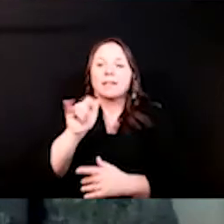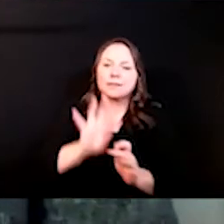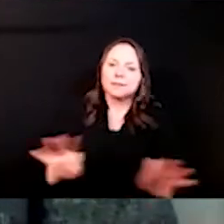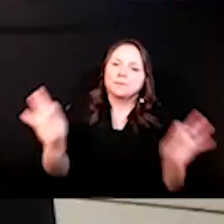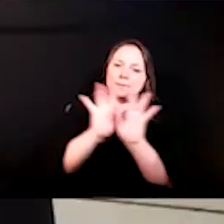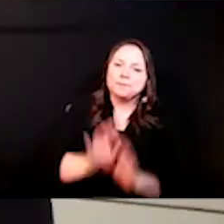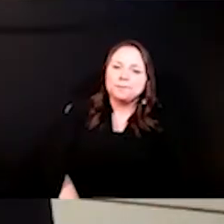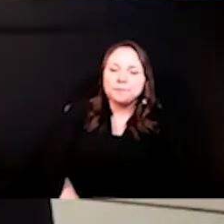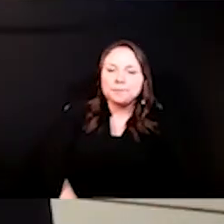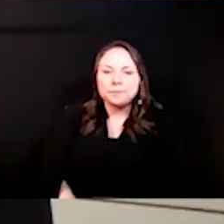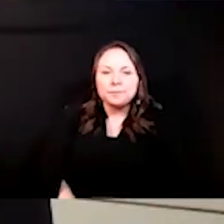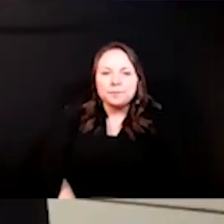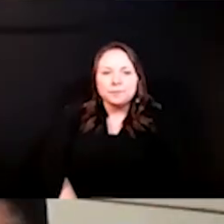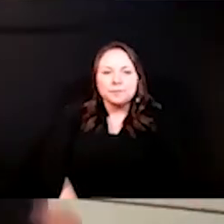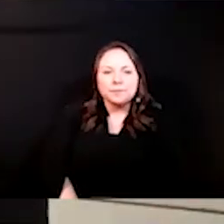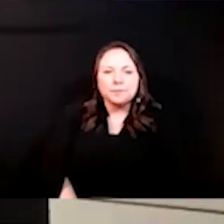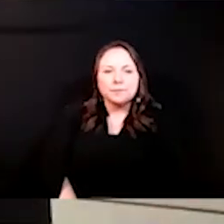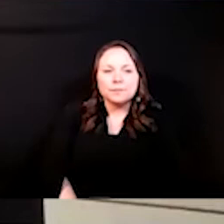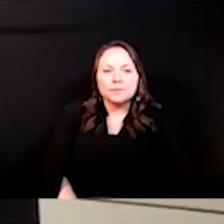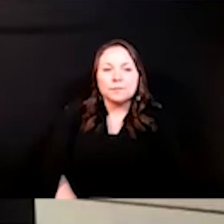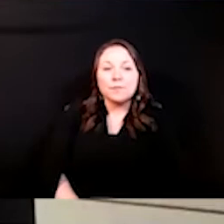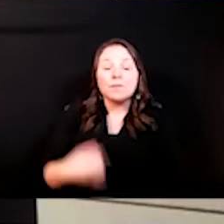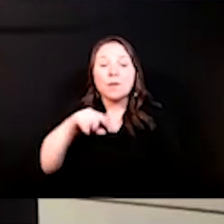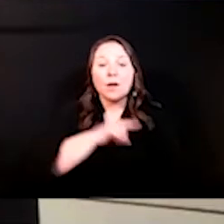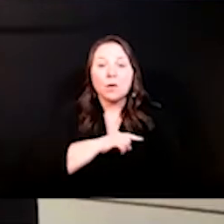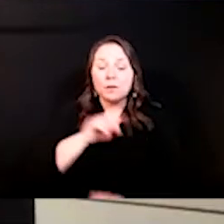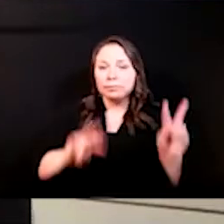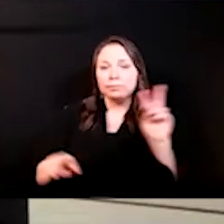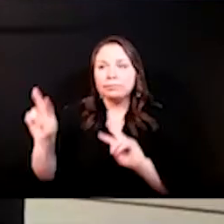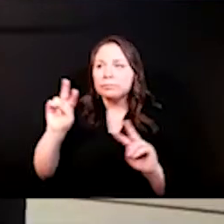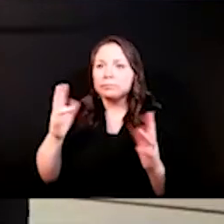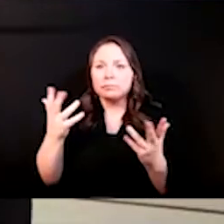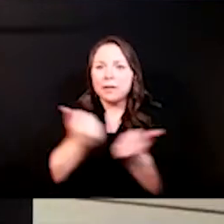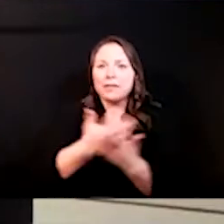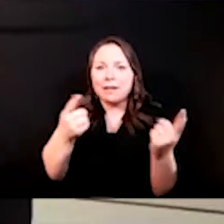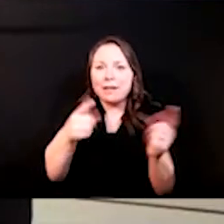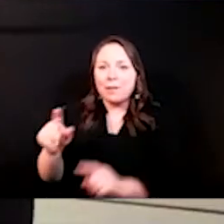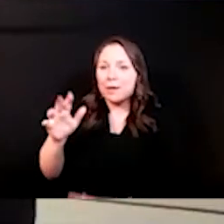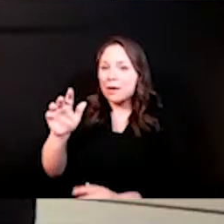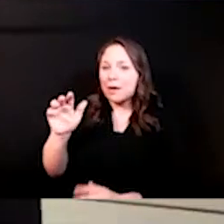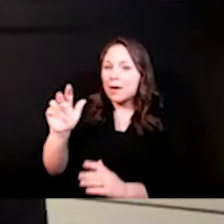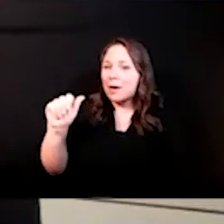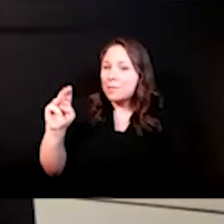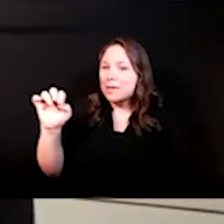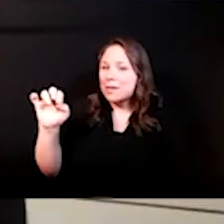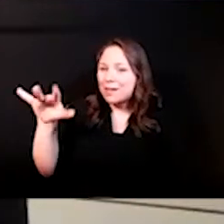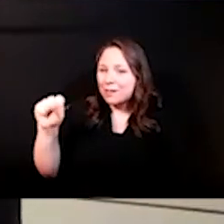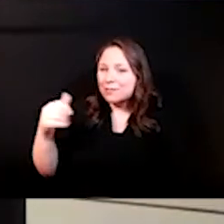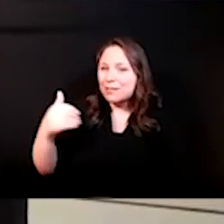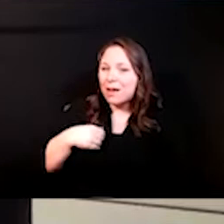VACCINATION, IT'S REALLY SOS HESSAL. » AS WE LOOK AT WHAT'S HAPPENING THERE, THERE'S